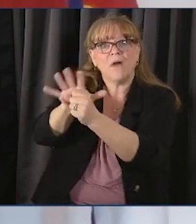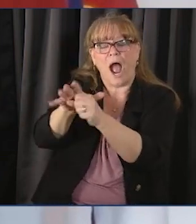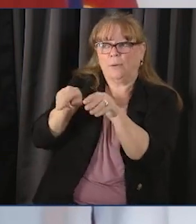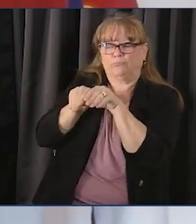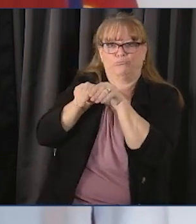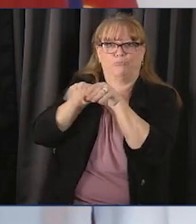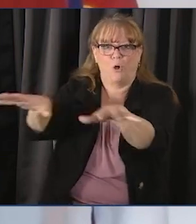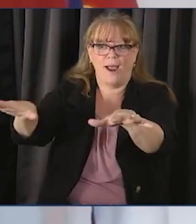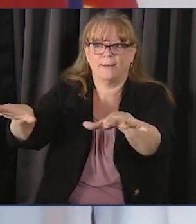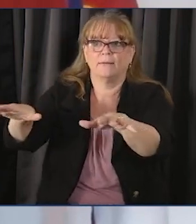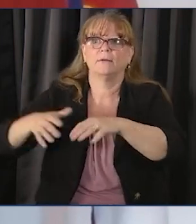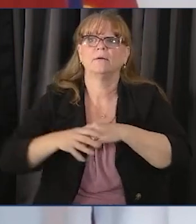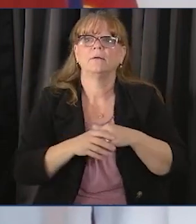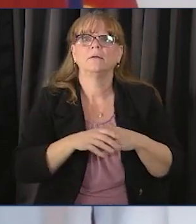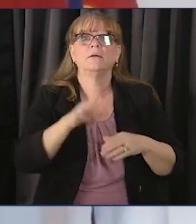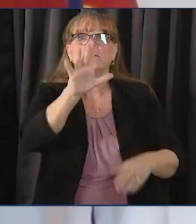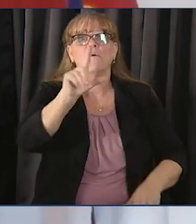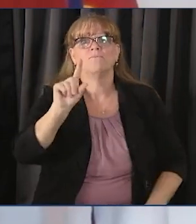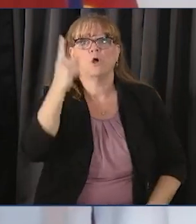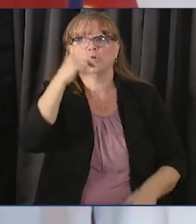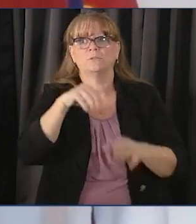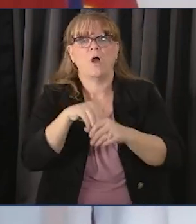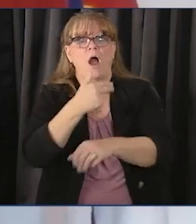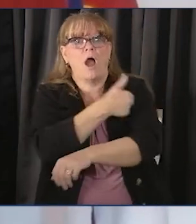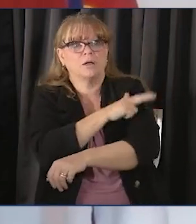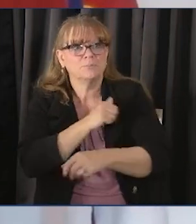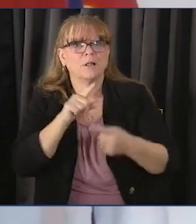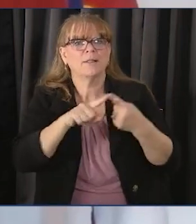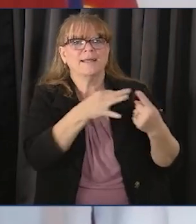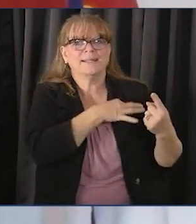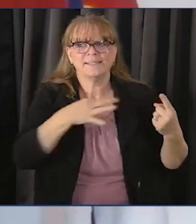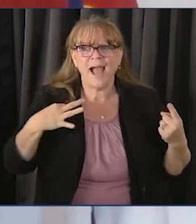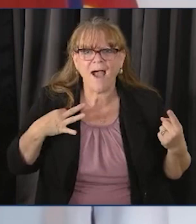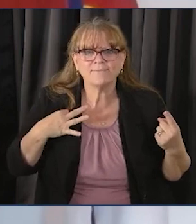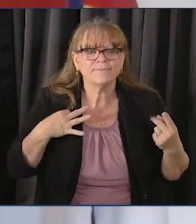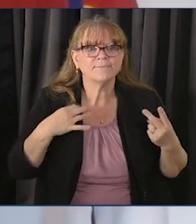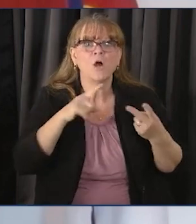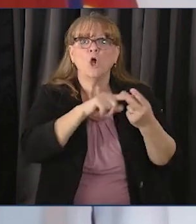And we are now very active in doing every Colorado age 70 and up -- the goal to protect